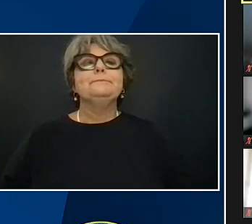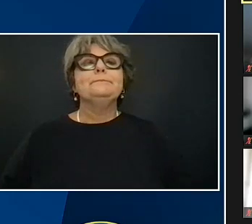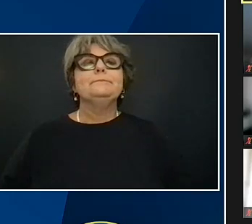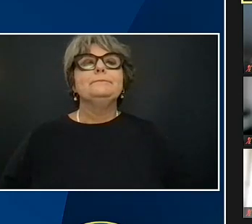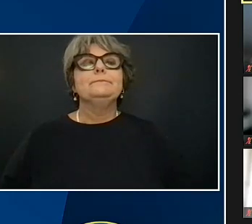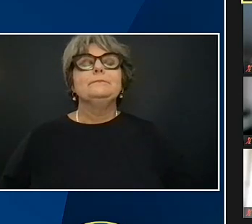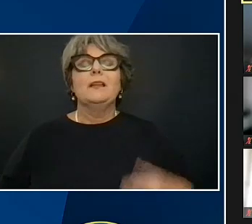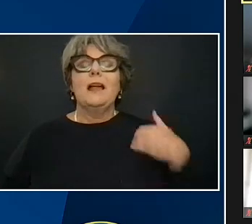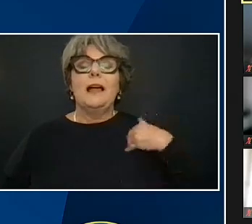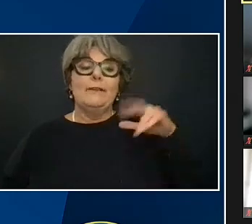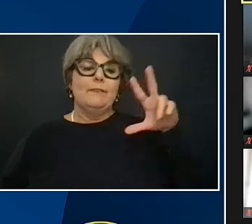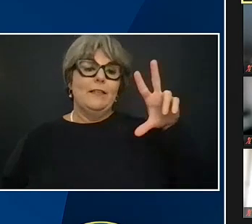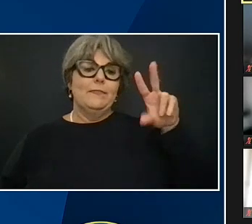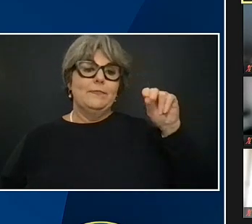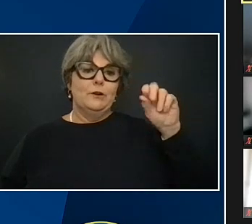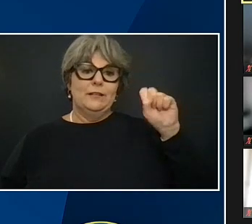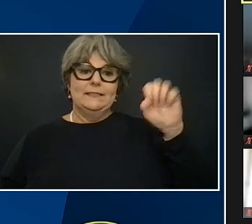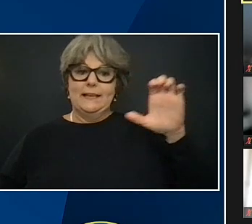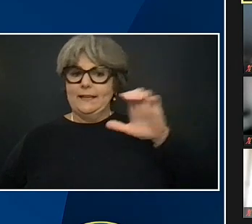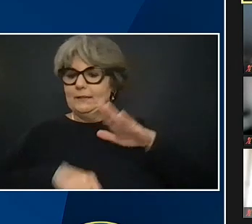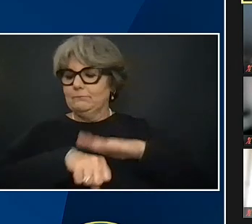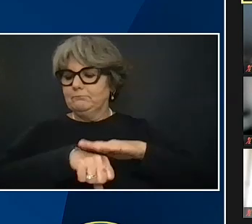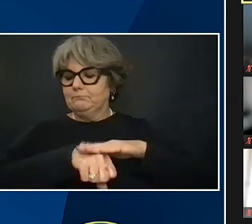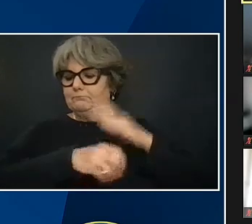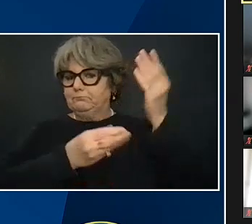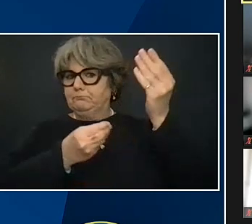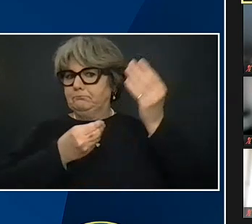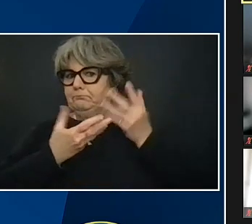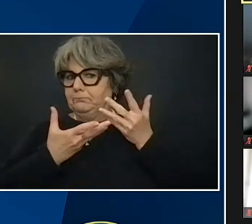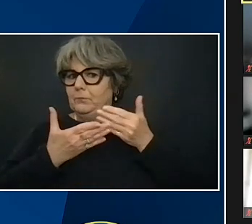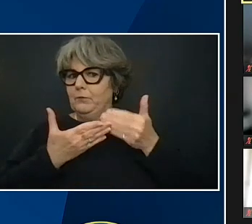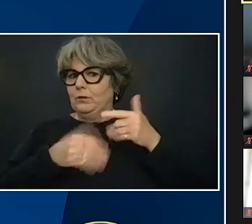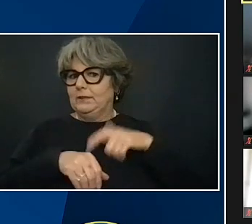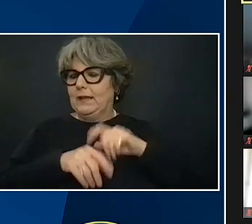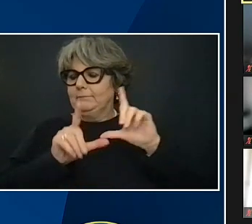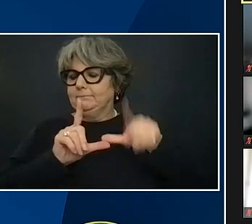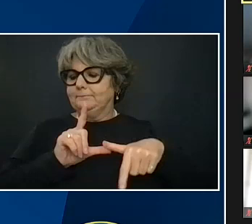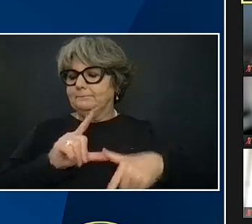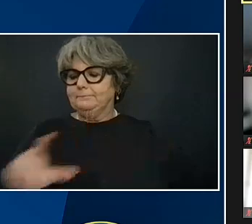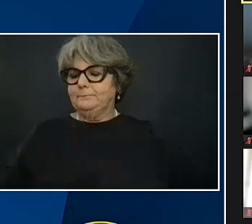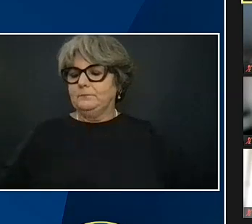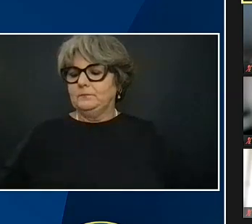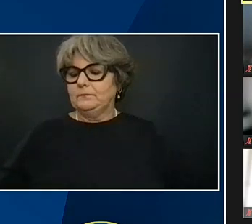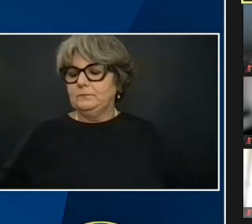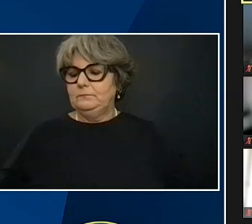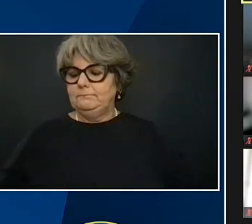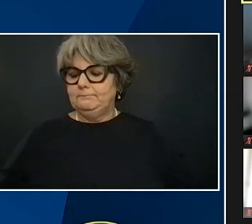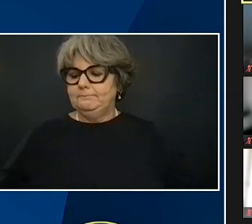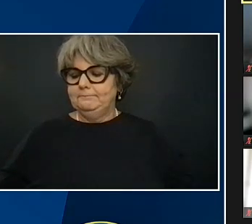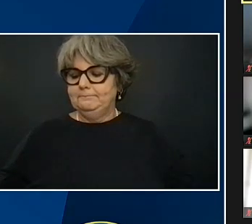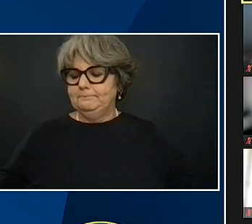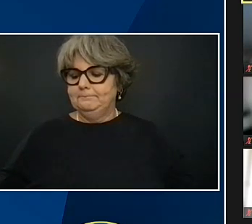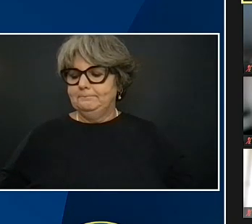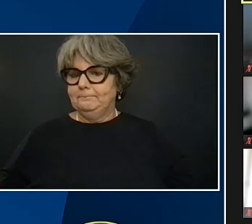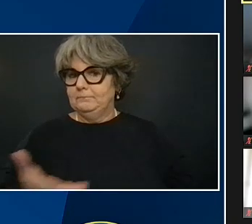receive a 30-second notice prior to the expiration of the time. So, that having been said, please go ahead.